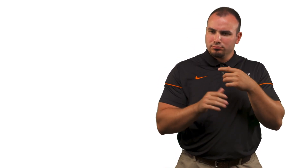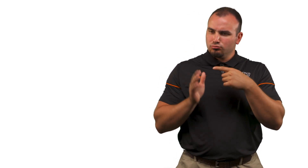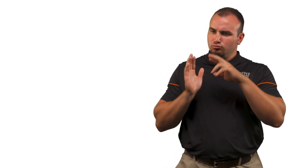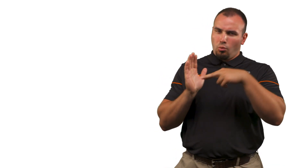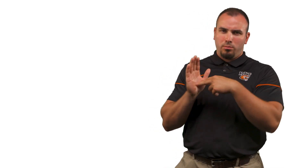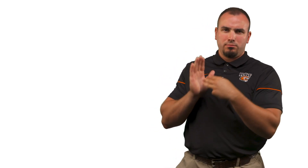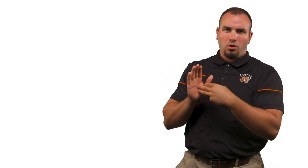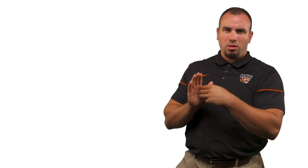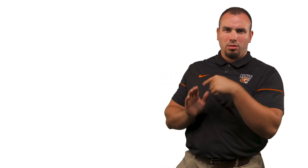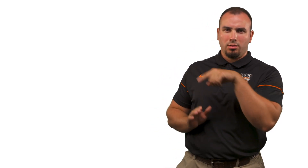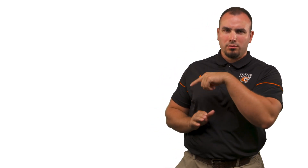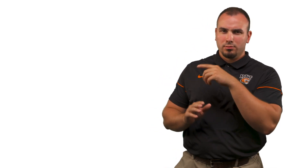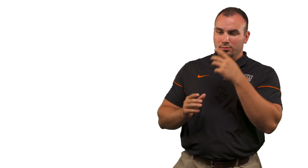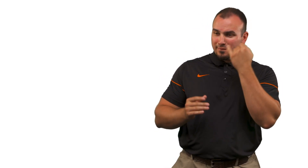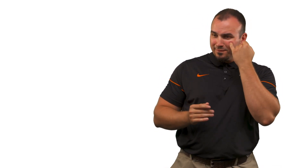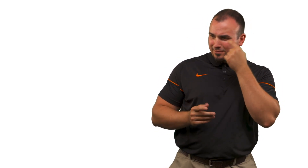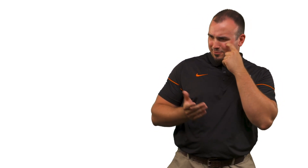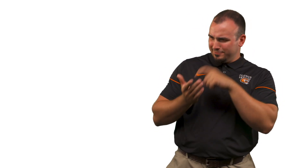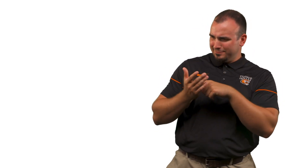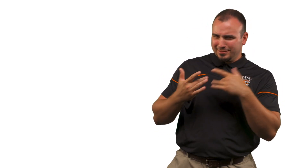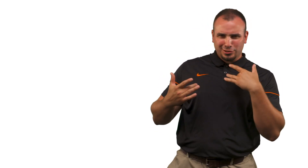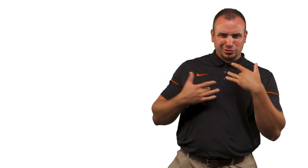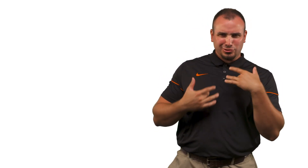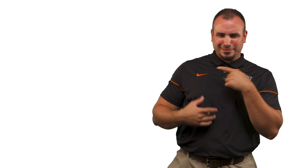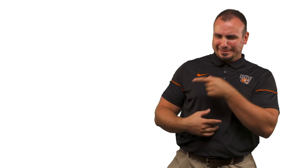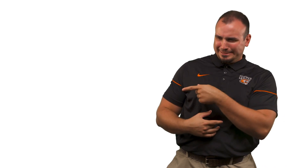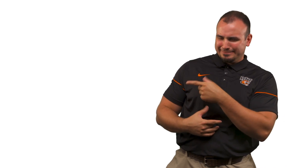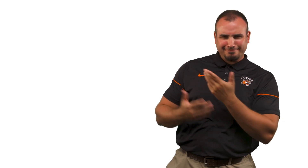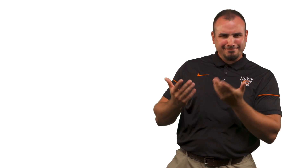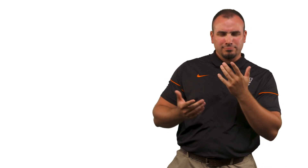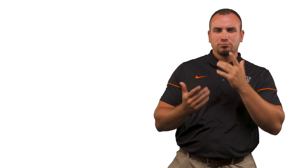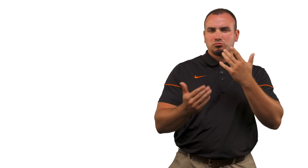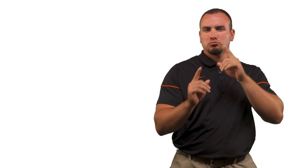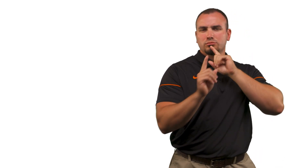help others via positive role modeling and reminders,